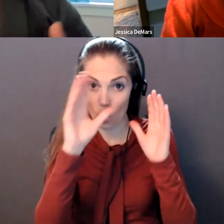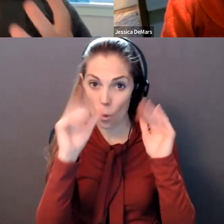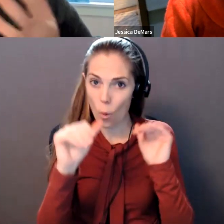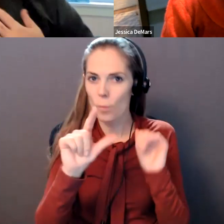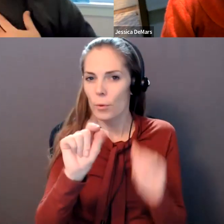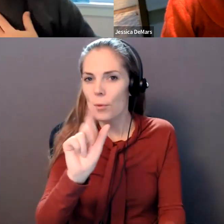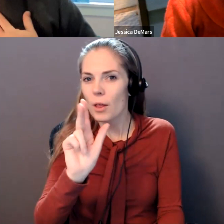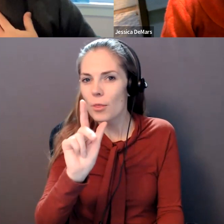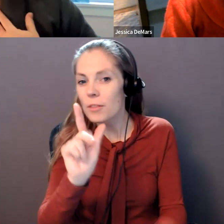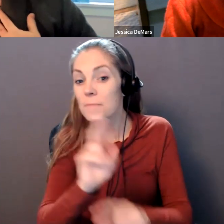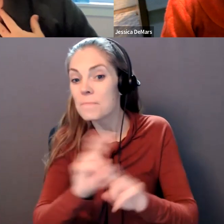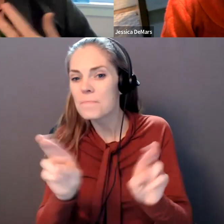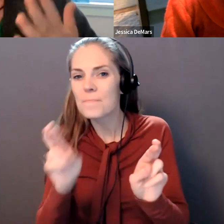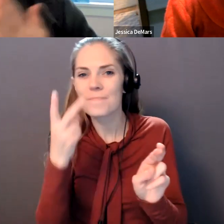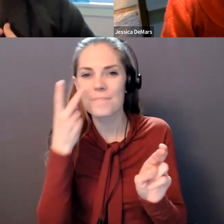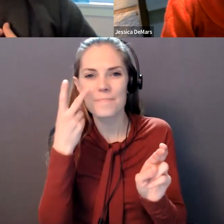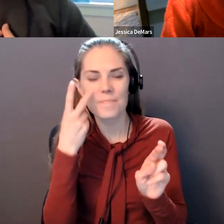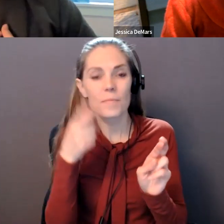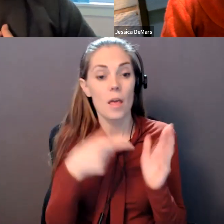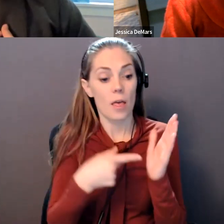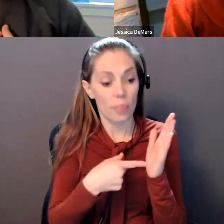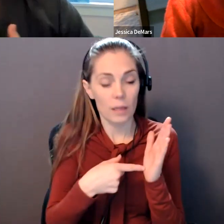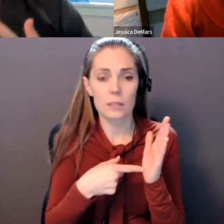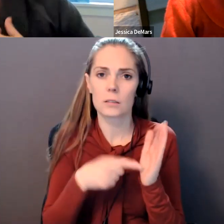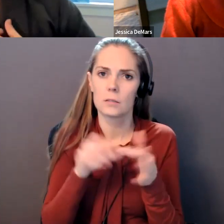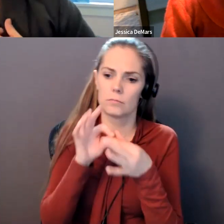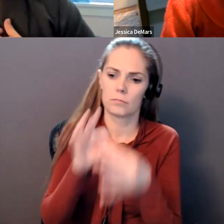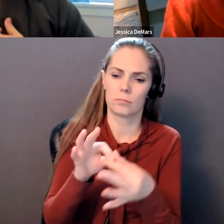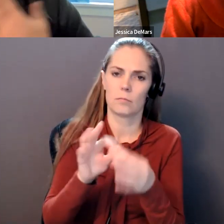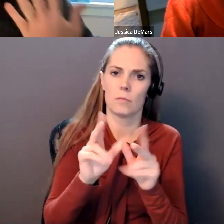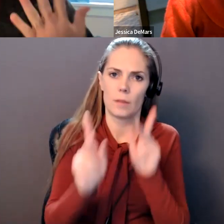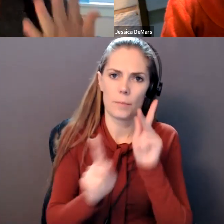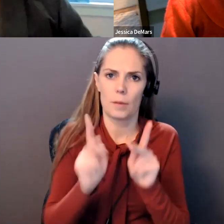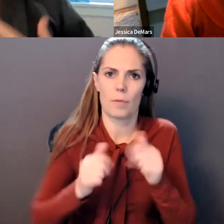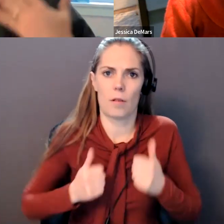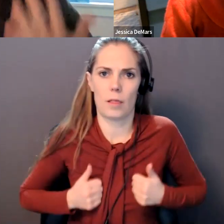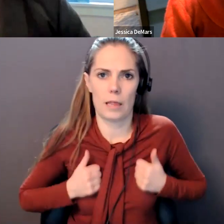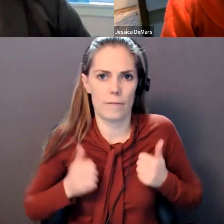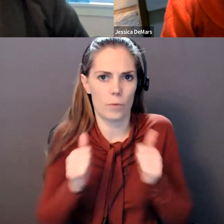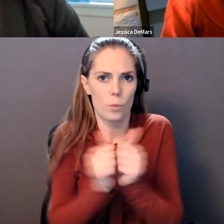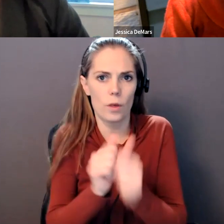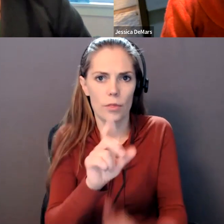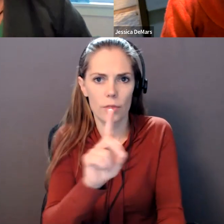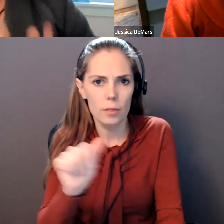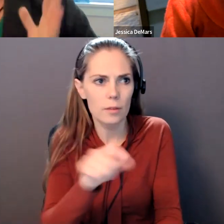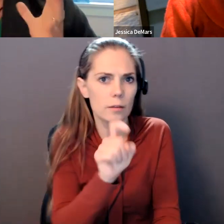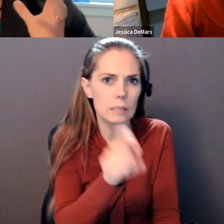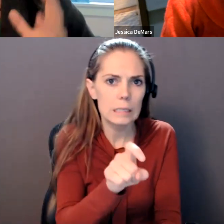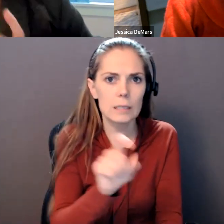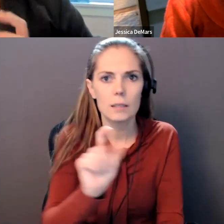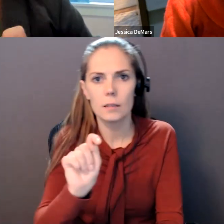about people who are living with focused on needs, focused on tips and that sort of thing so if this